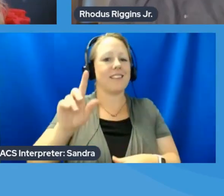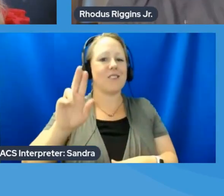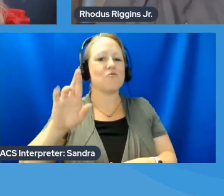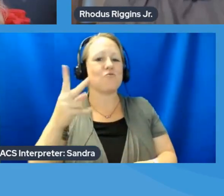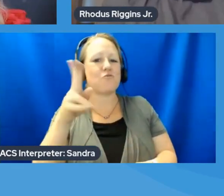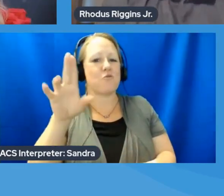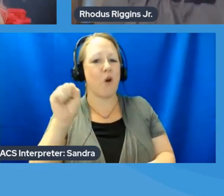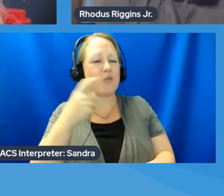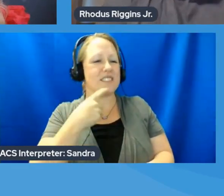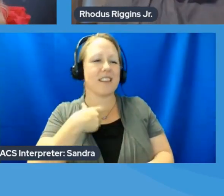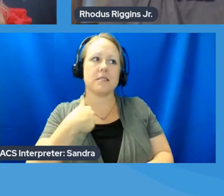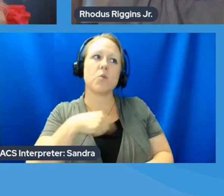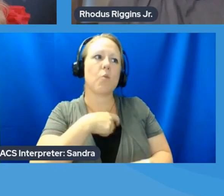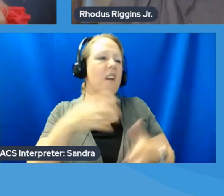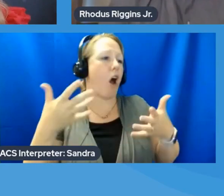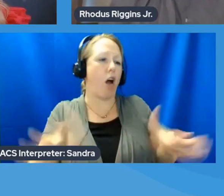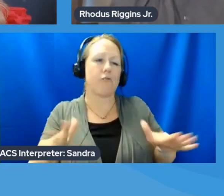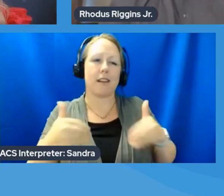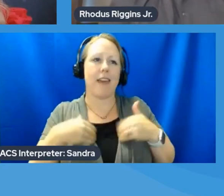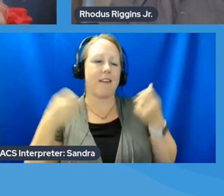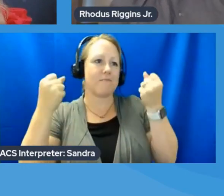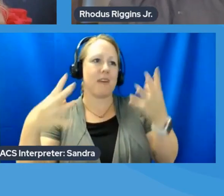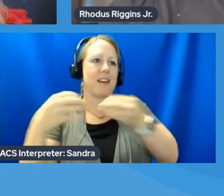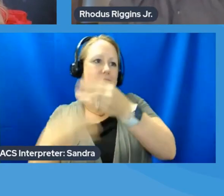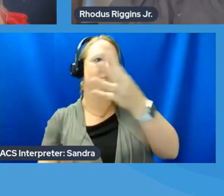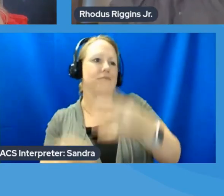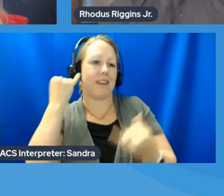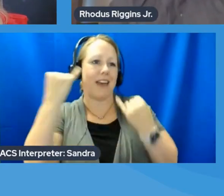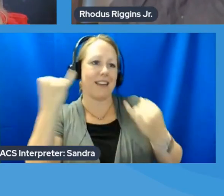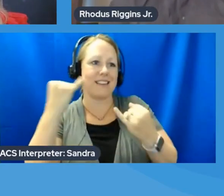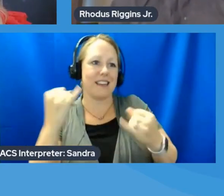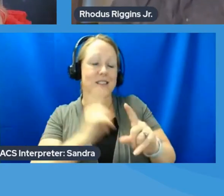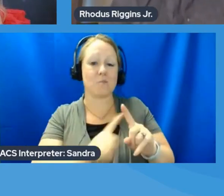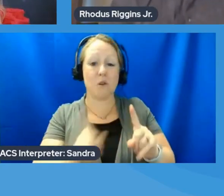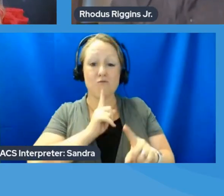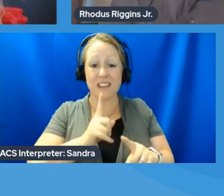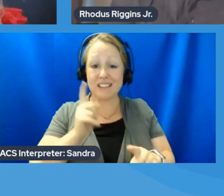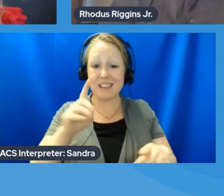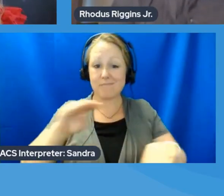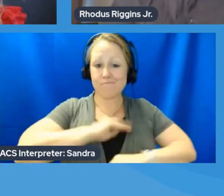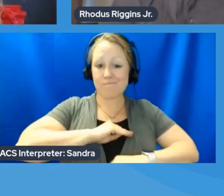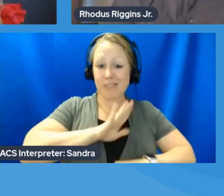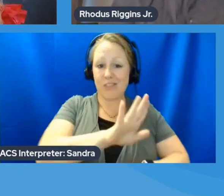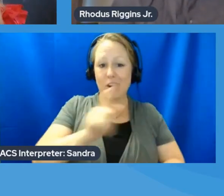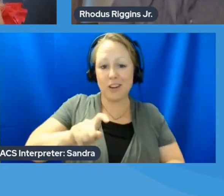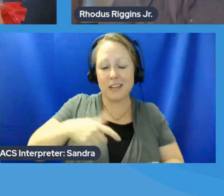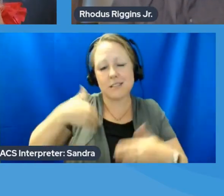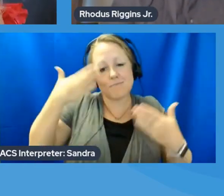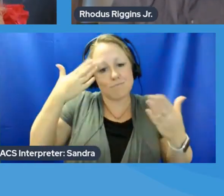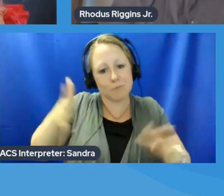We've lots of good ideas. Yes. Sherri, how about you?